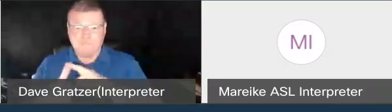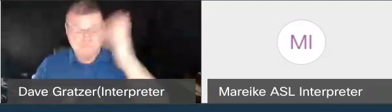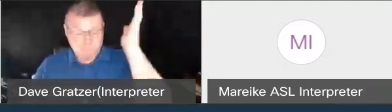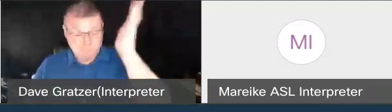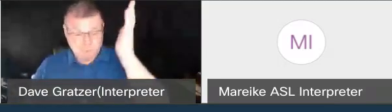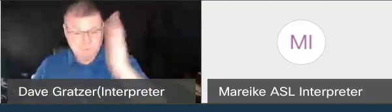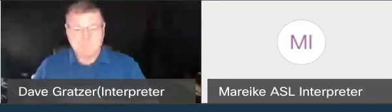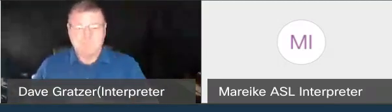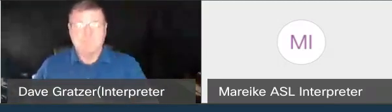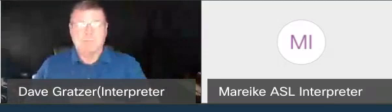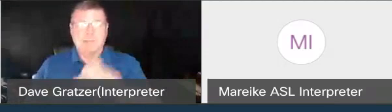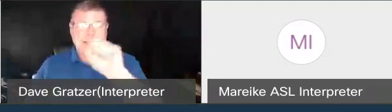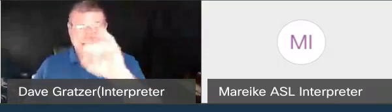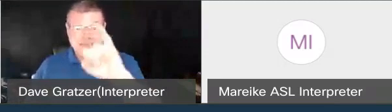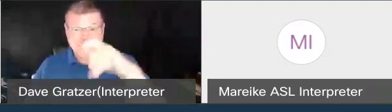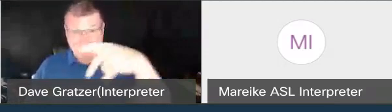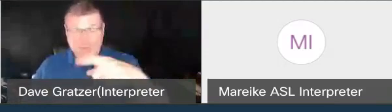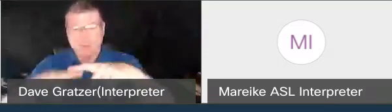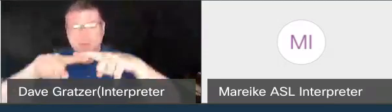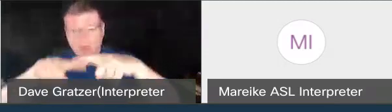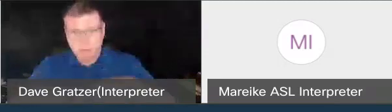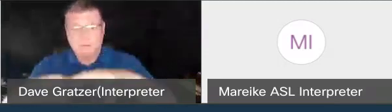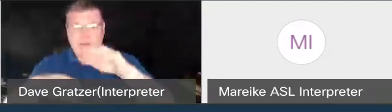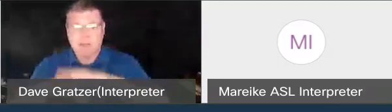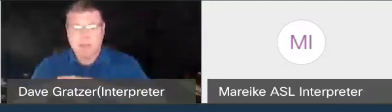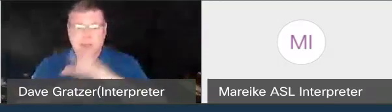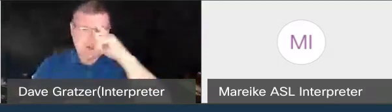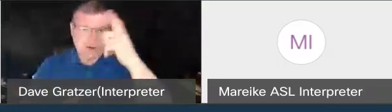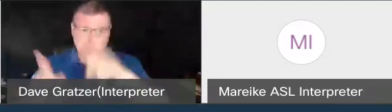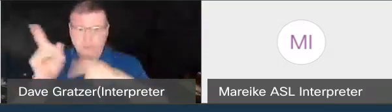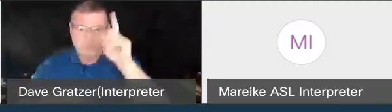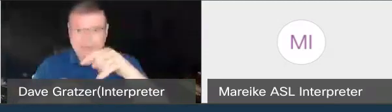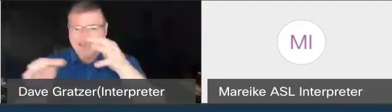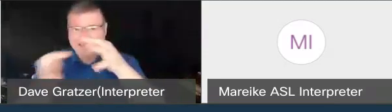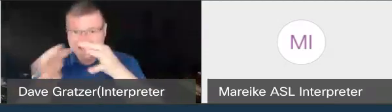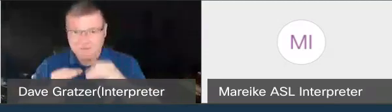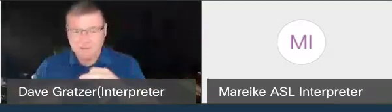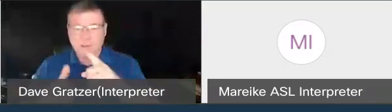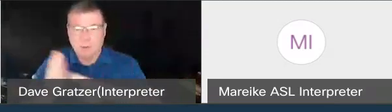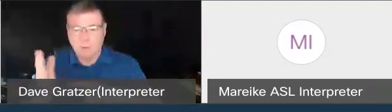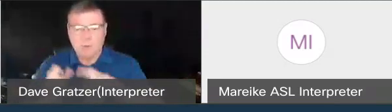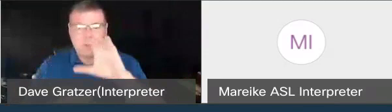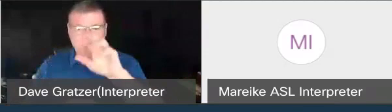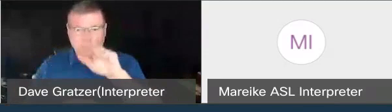the Serial Inebriate Program relies upon, uh, an agreed-upon definition of someone who's chronic, which is five visits,